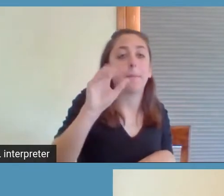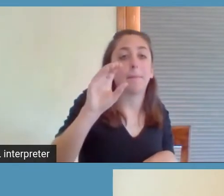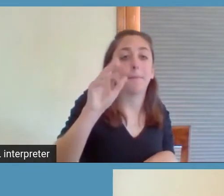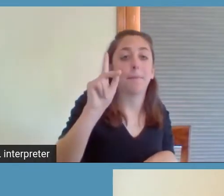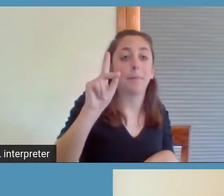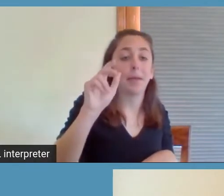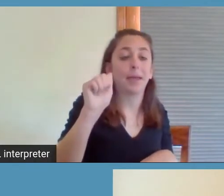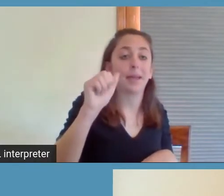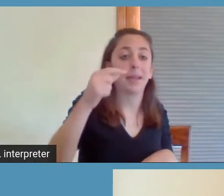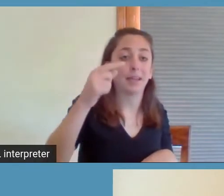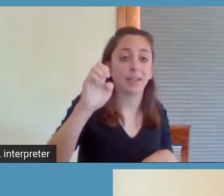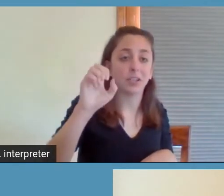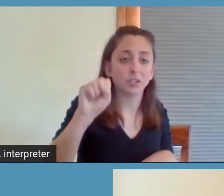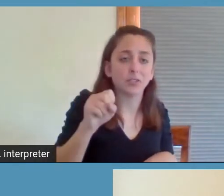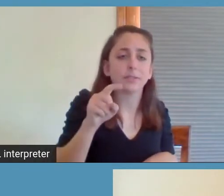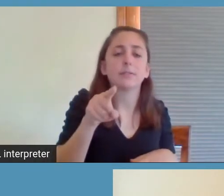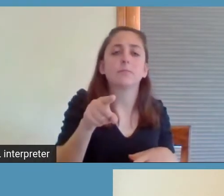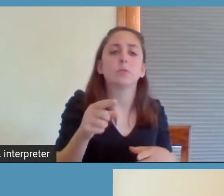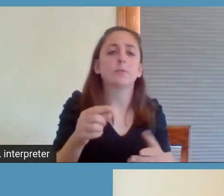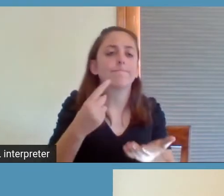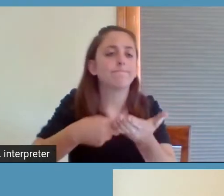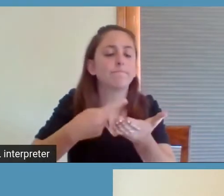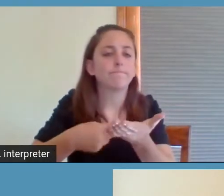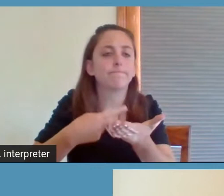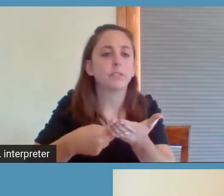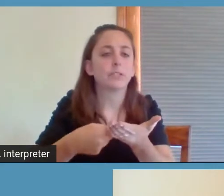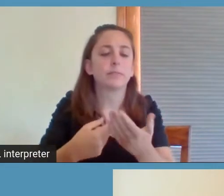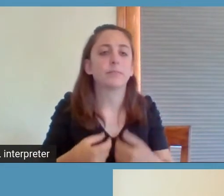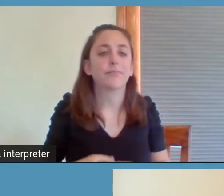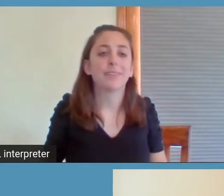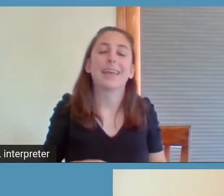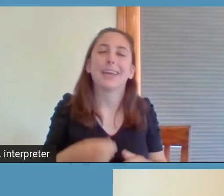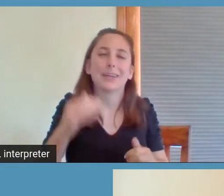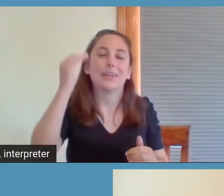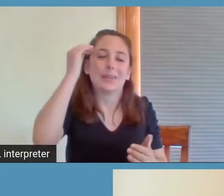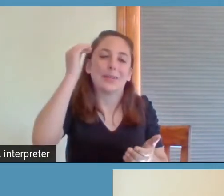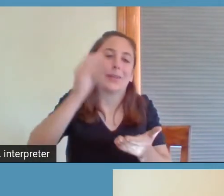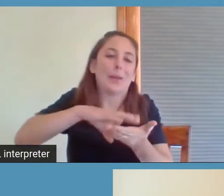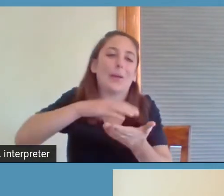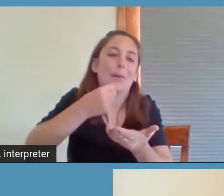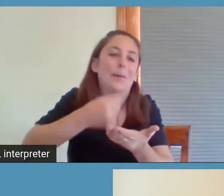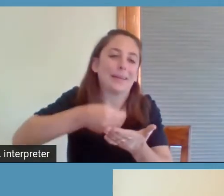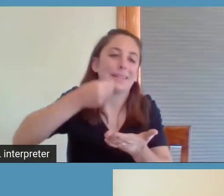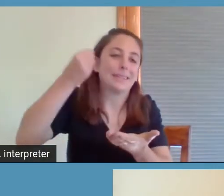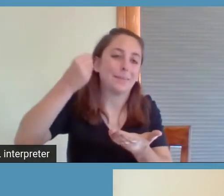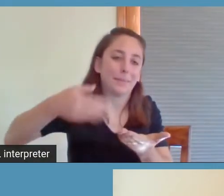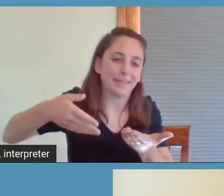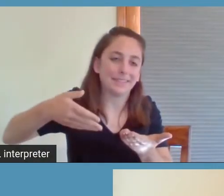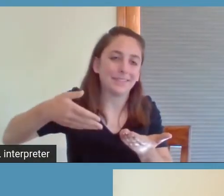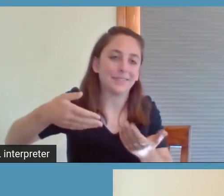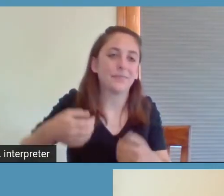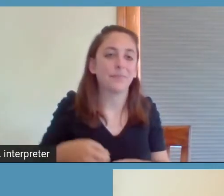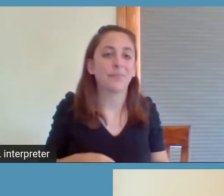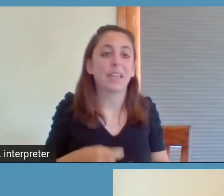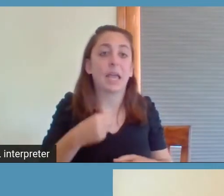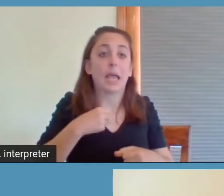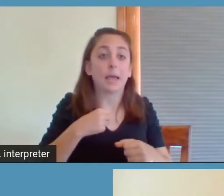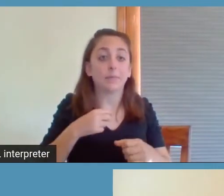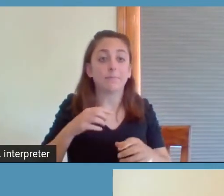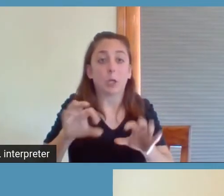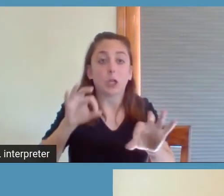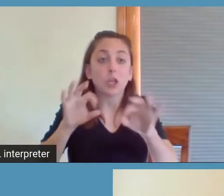matrix um i know they're expensive i also know i i'm the curator so i had nothing to do mass art